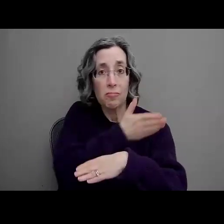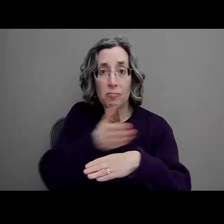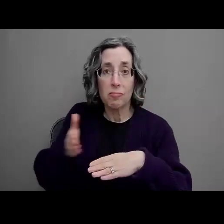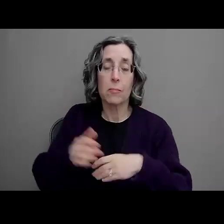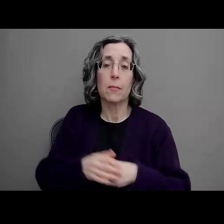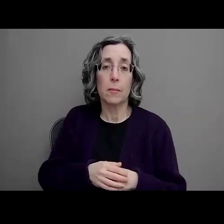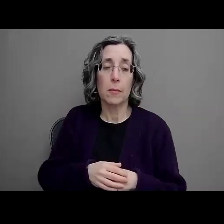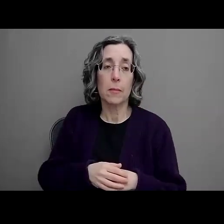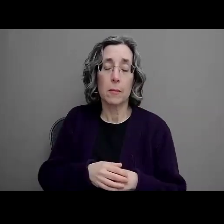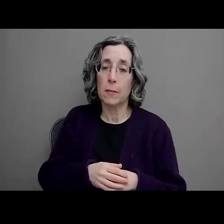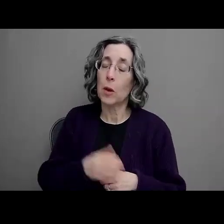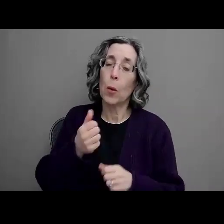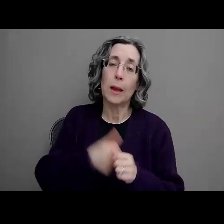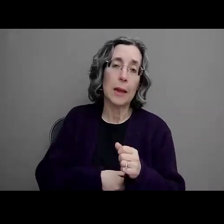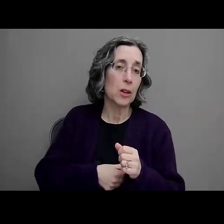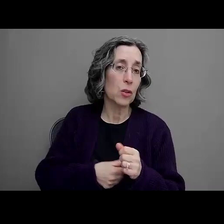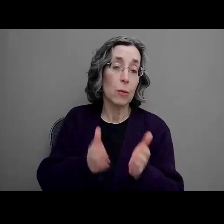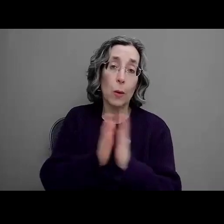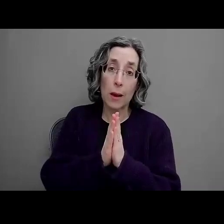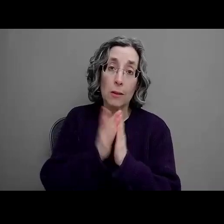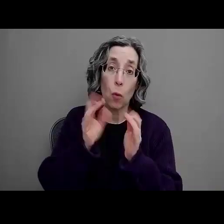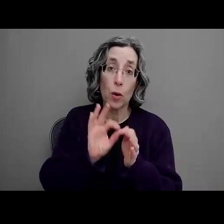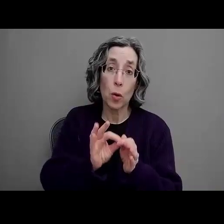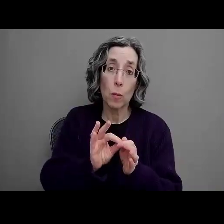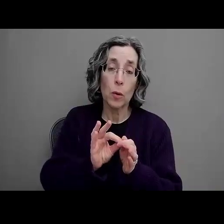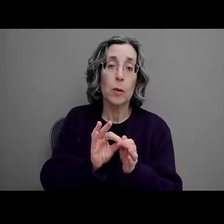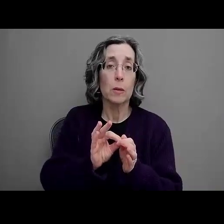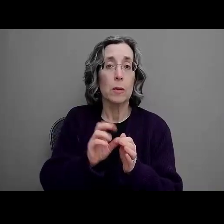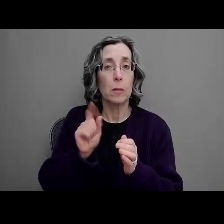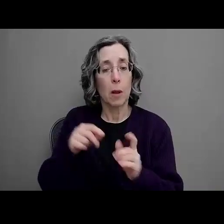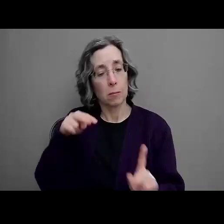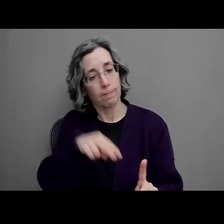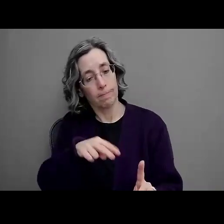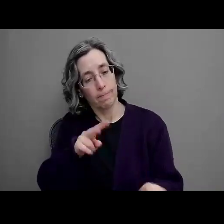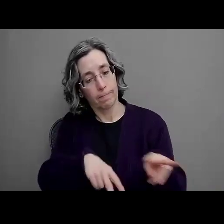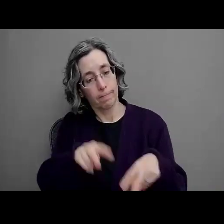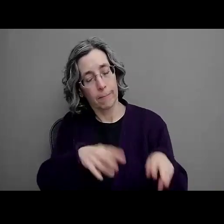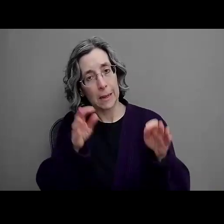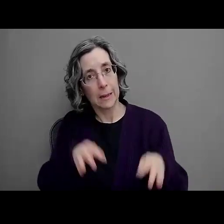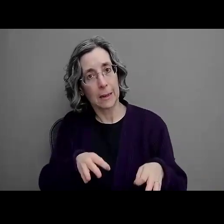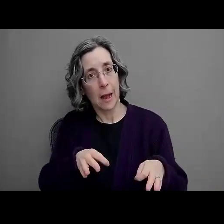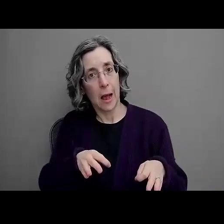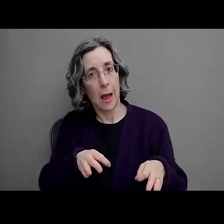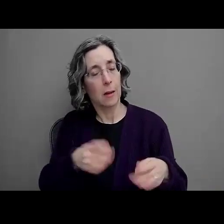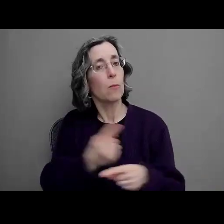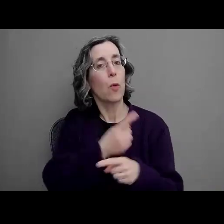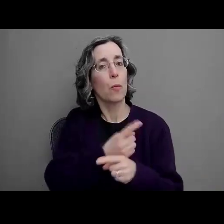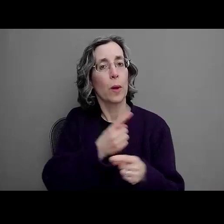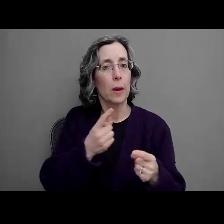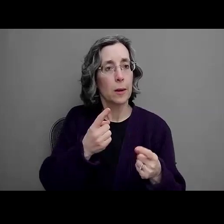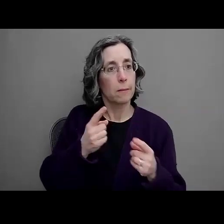how complex it is. So every assignment has to be evaluated, every request has to be